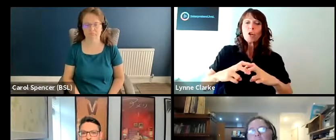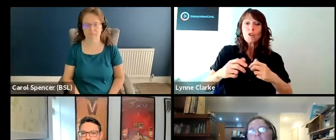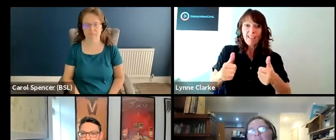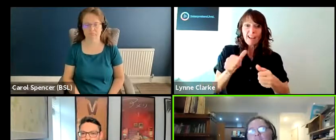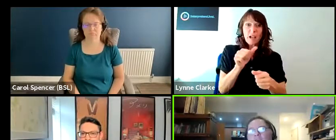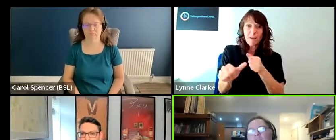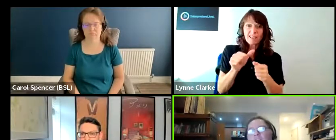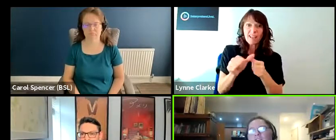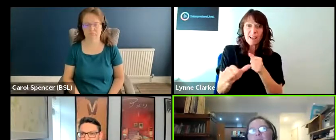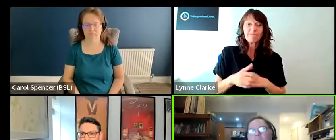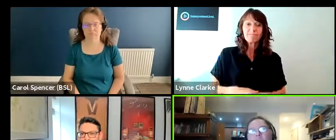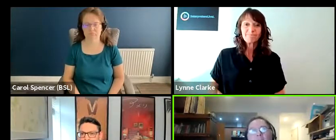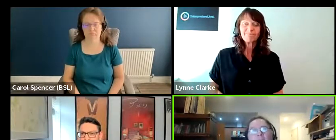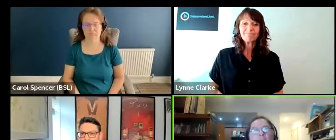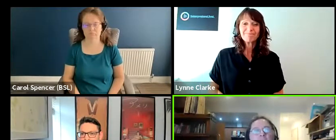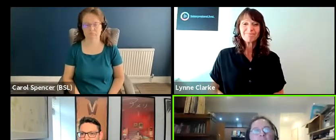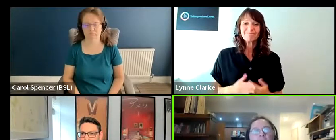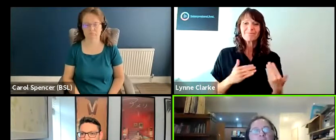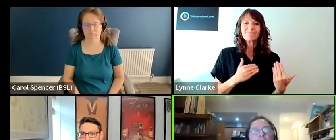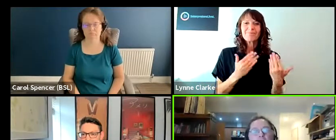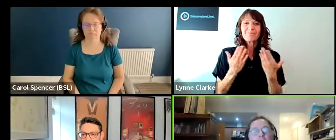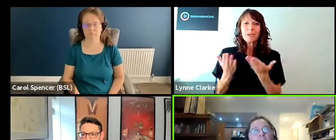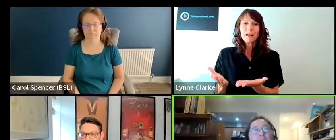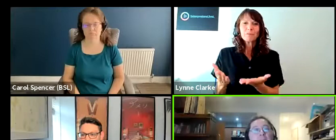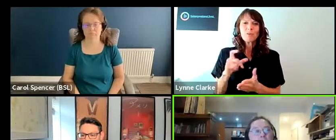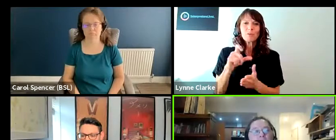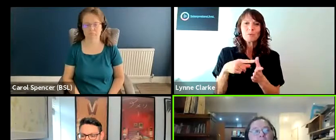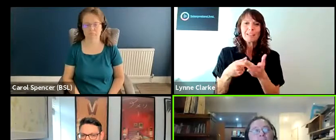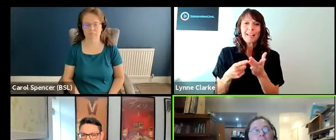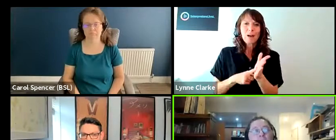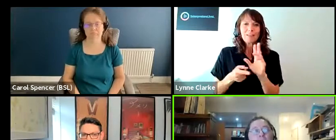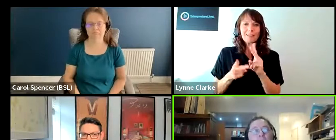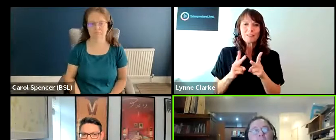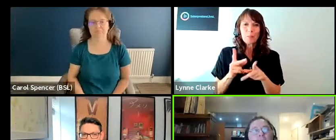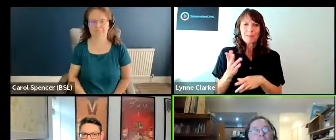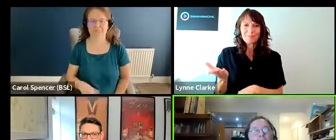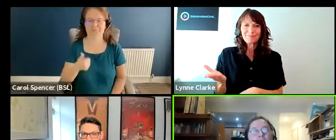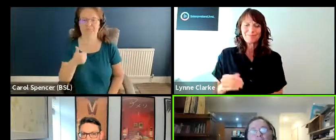Thing is there's a danger with that, that people will gain the system. Cause that's